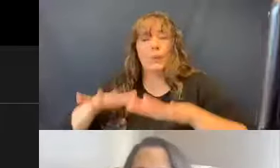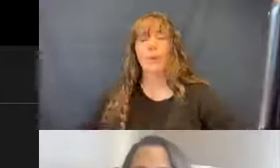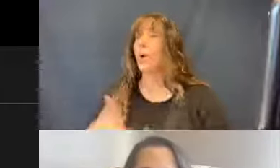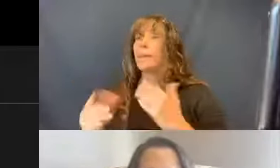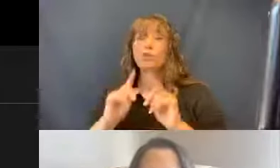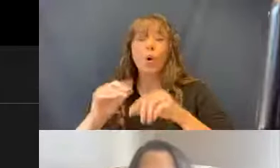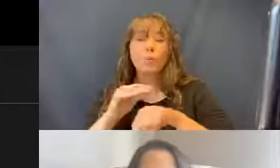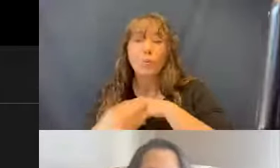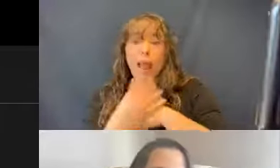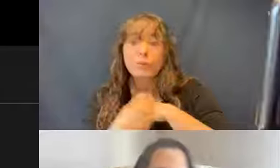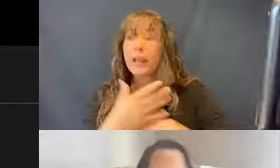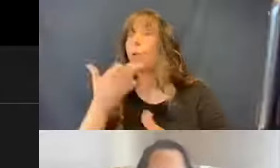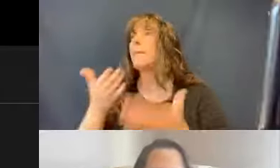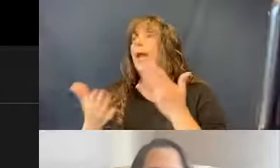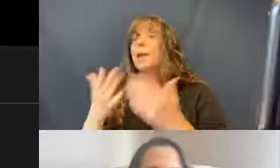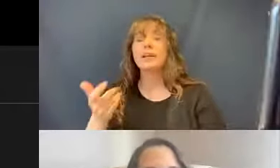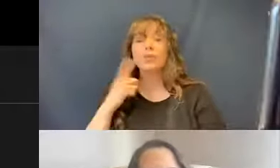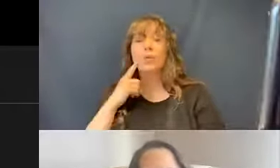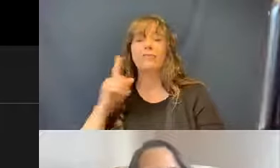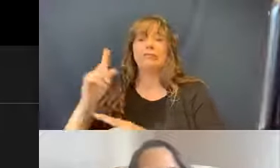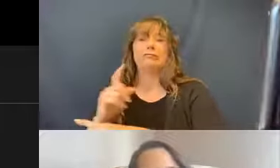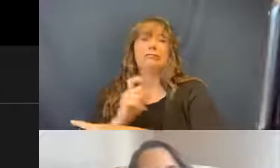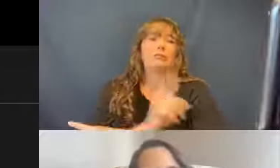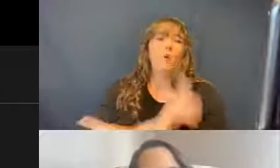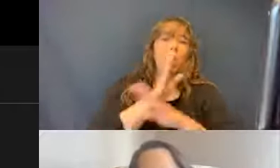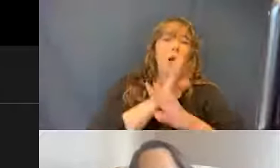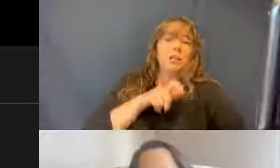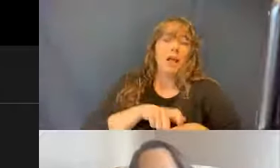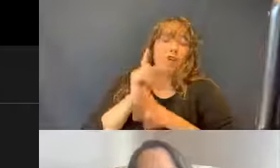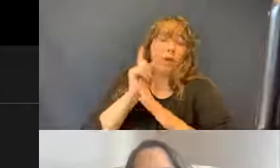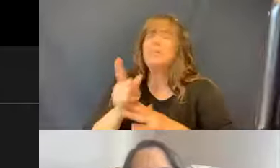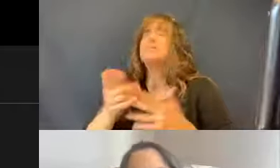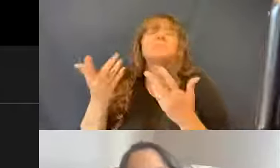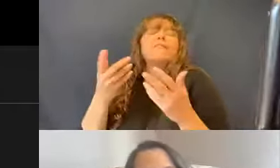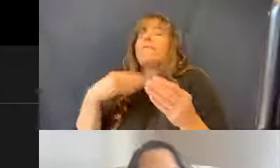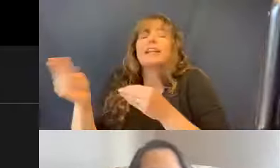you may have to step aside for a moment. There's still ability to be flexible. And then again,